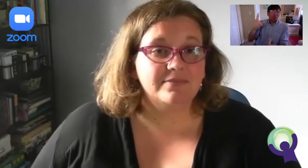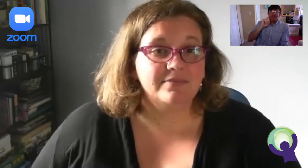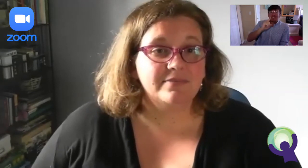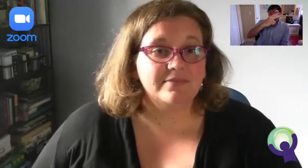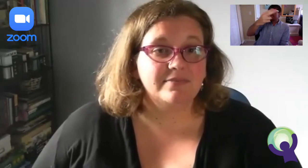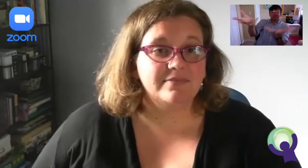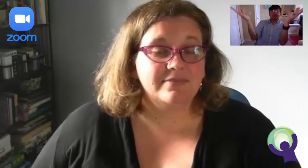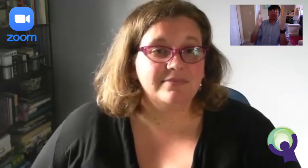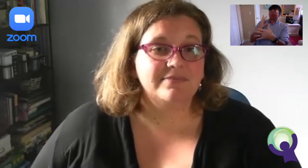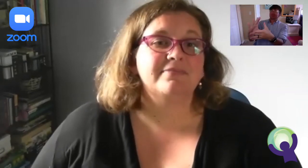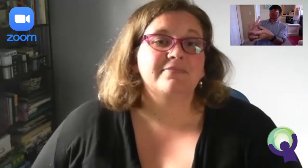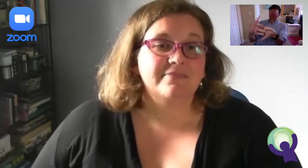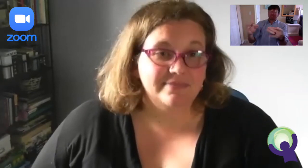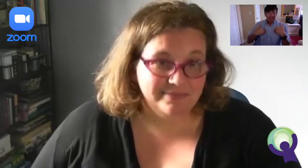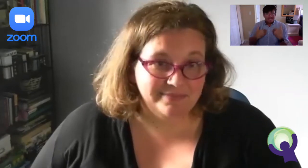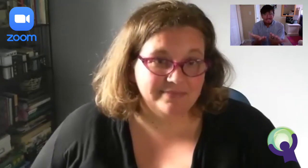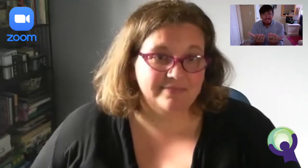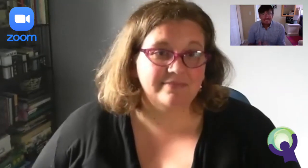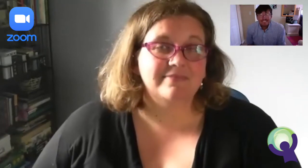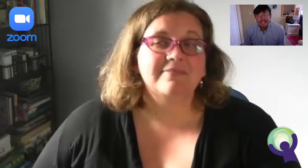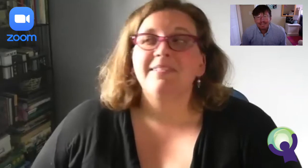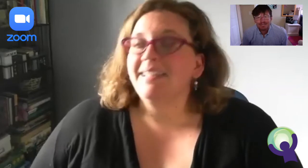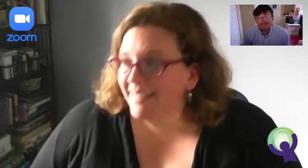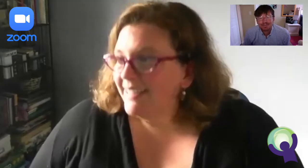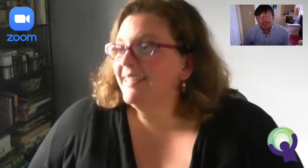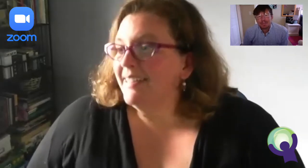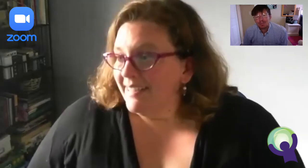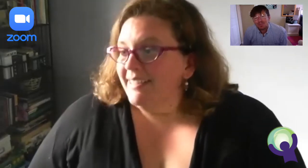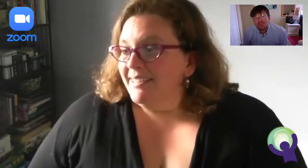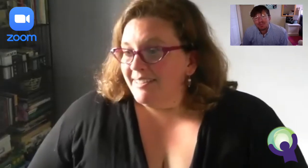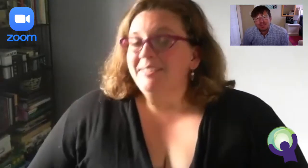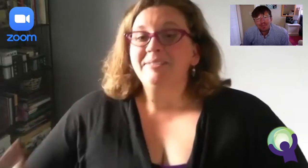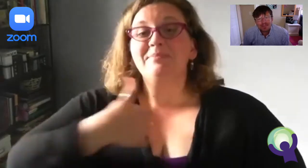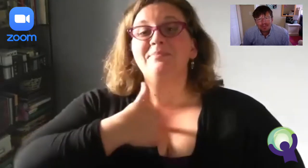like to share with students, our deaf and hard of hearing audience?